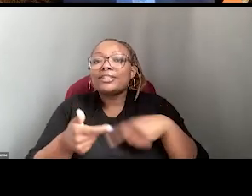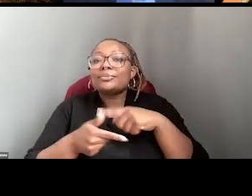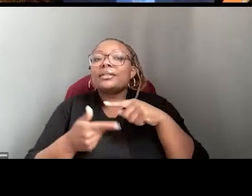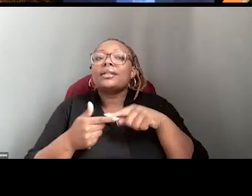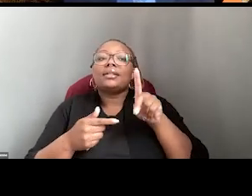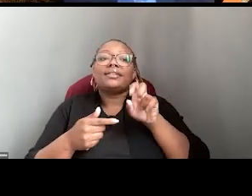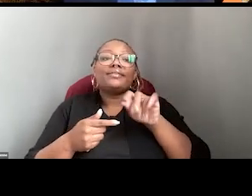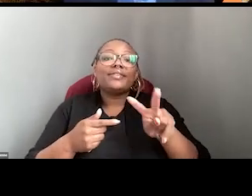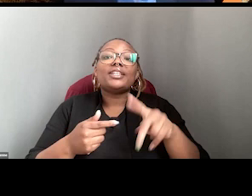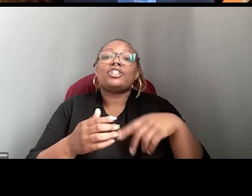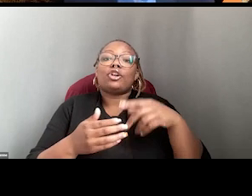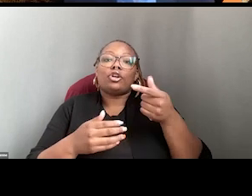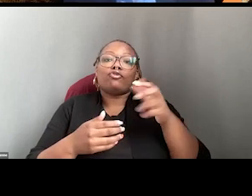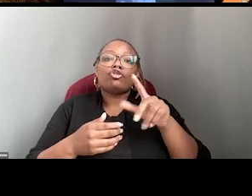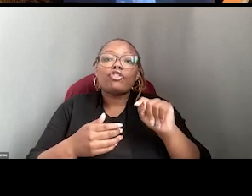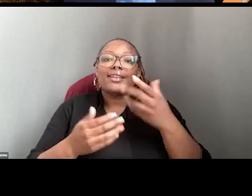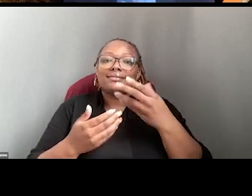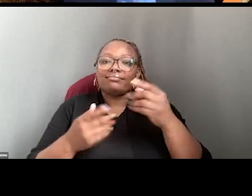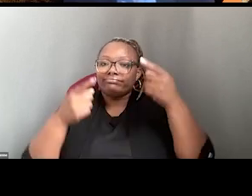You can contact the Policy Office; although in general,